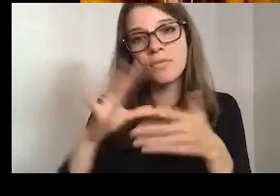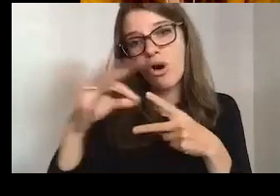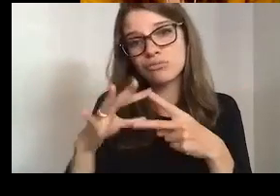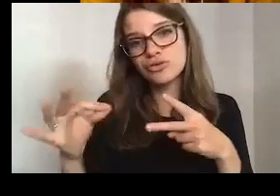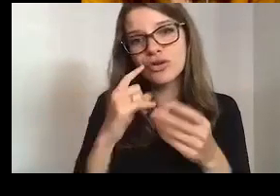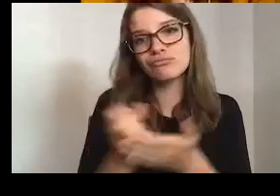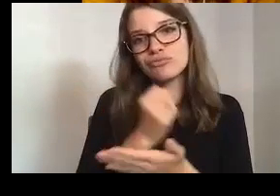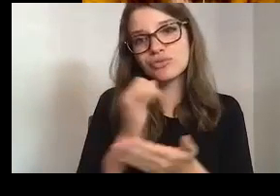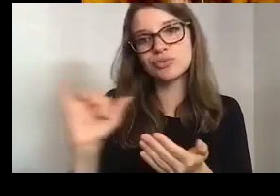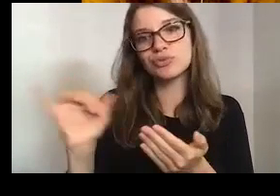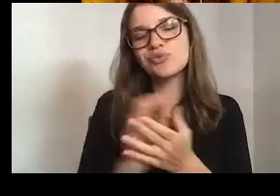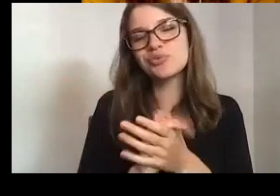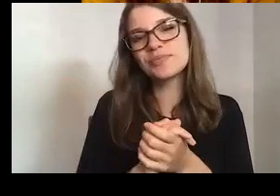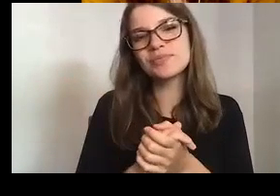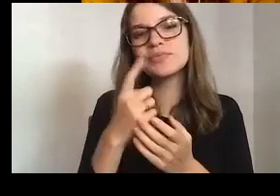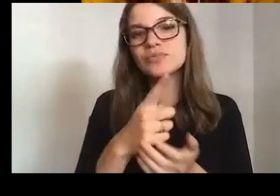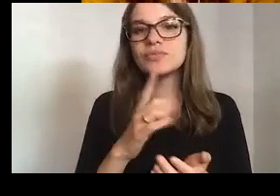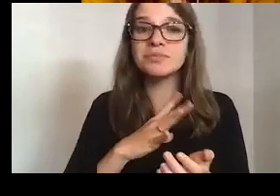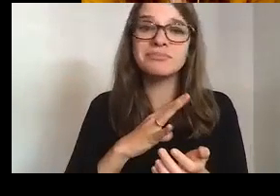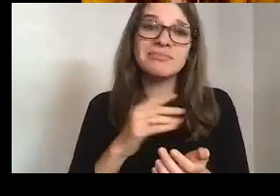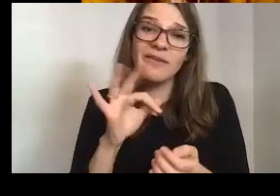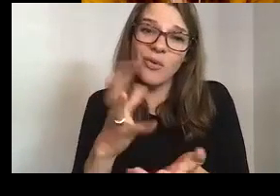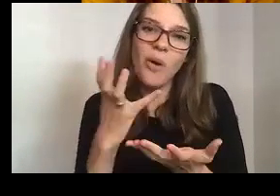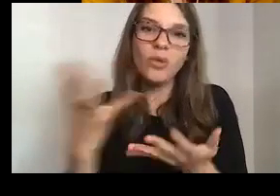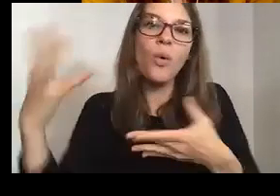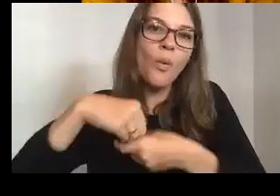these would be something that you would be looking to incorporate into your own coping strategies